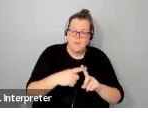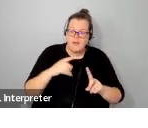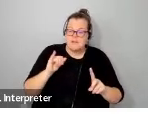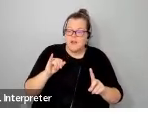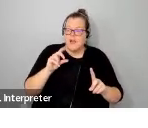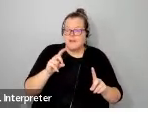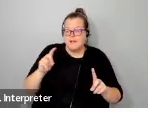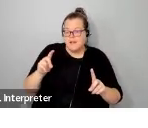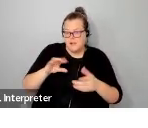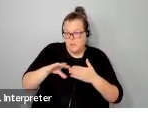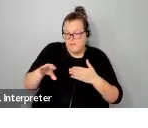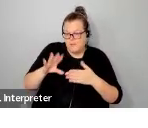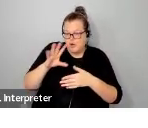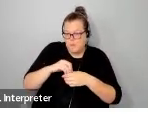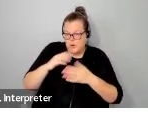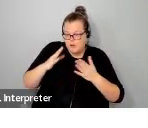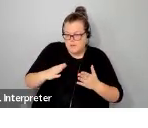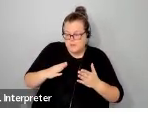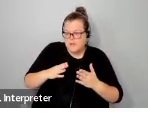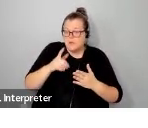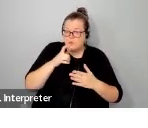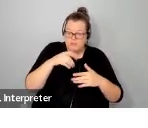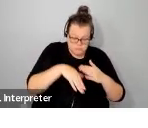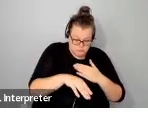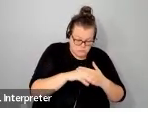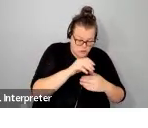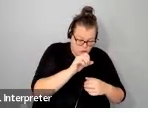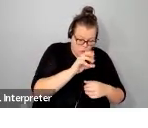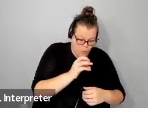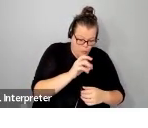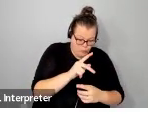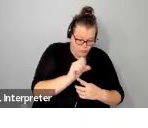enter the works program and then wish to transition to the CSW.